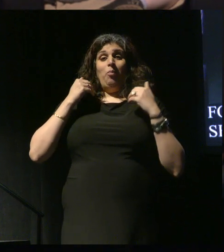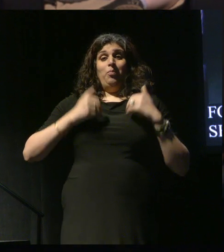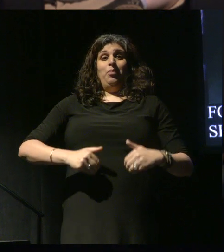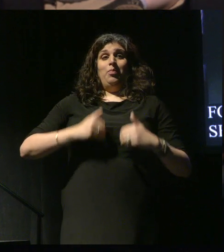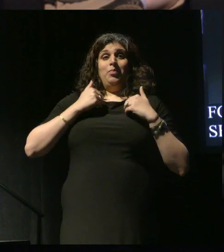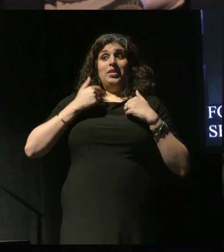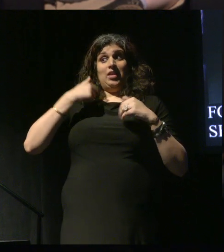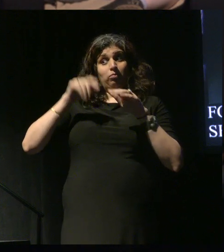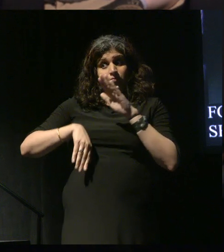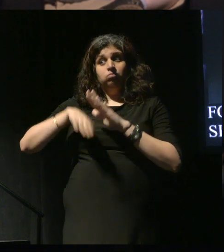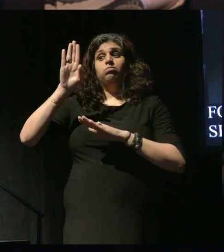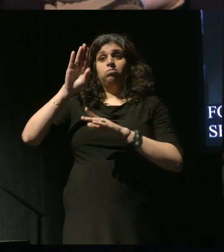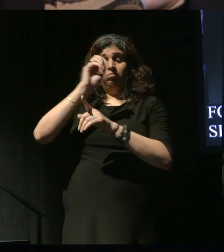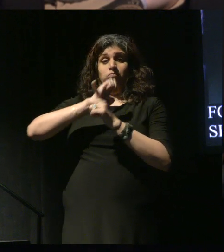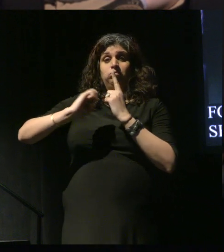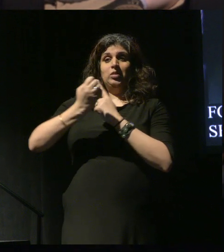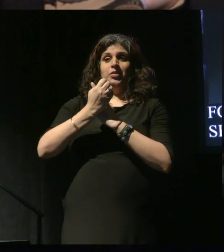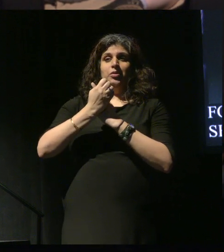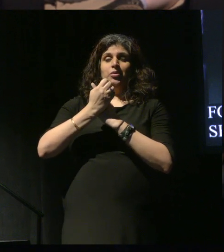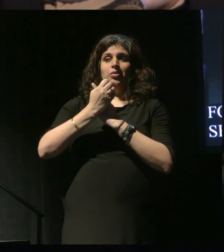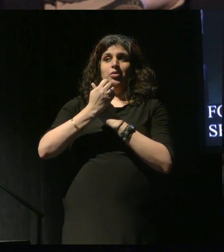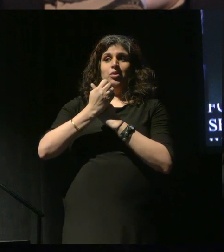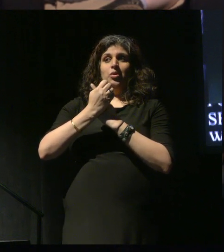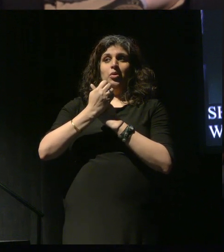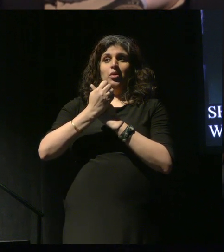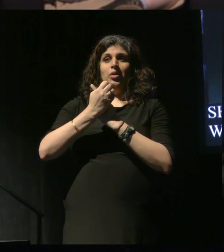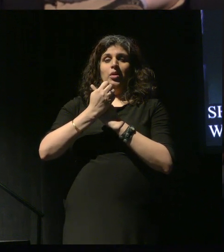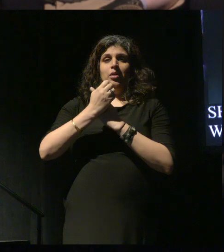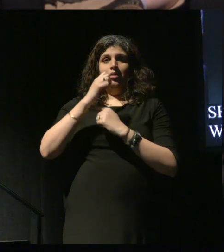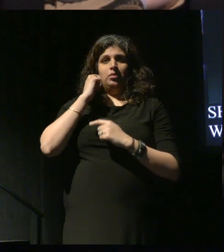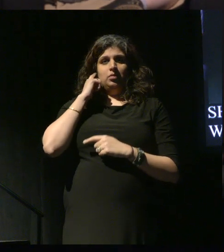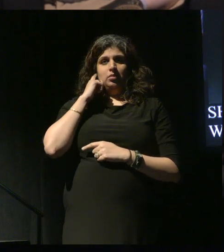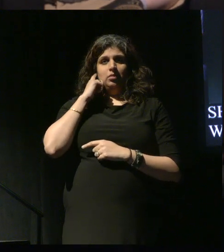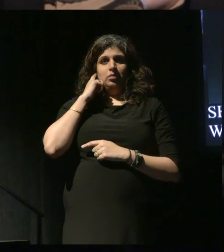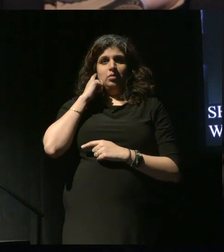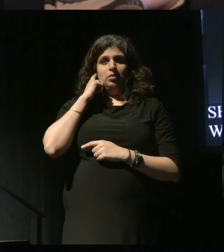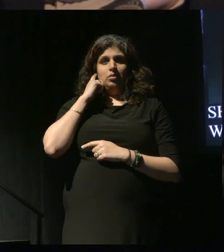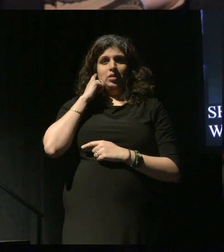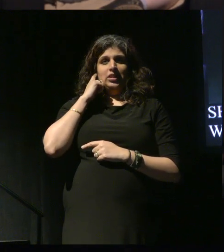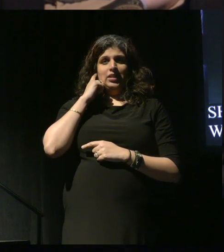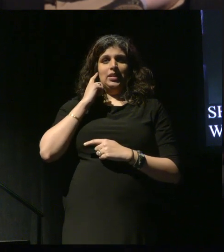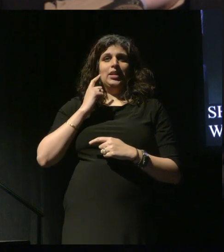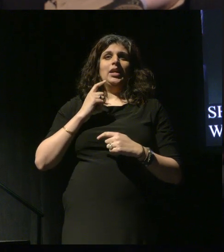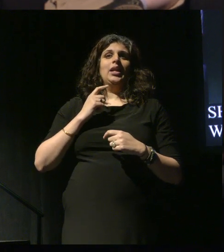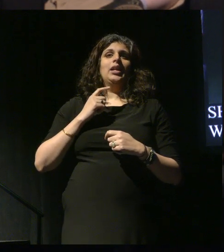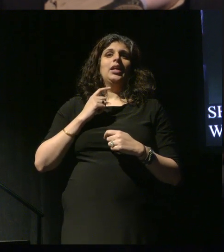Because I was really raised in environment to exist between my ears and to be logical.